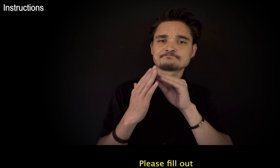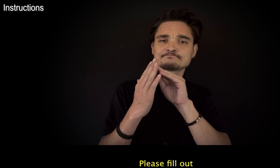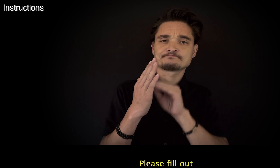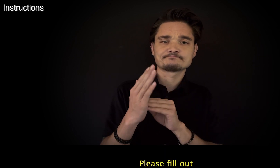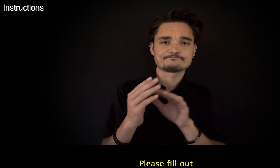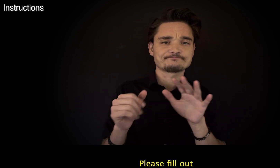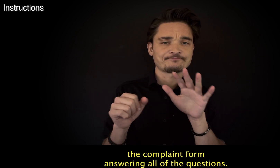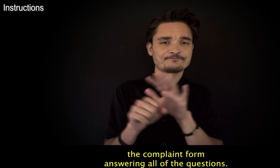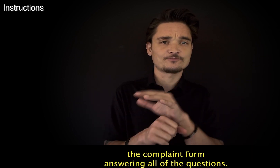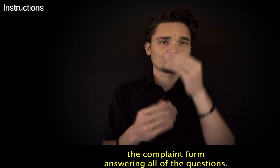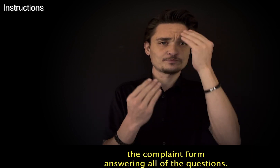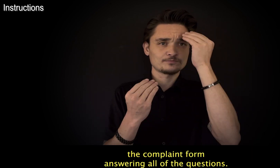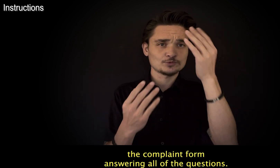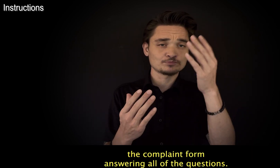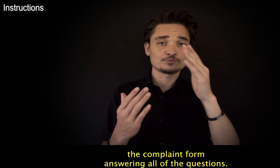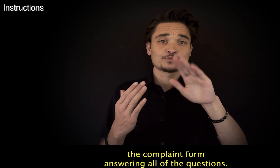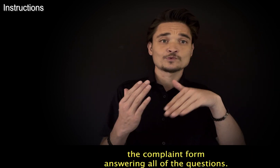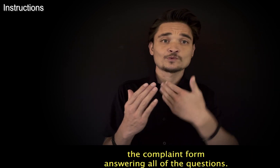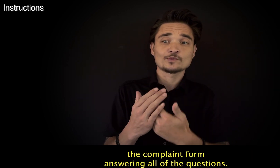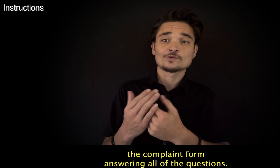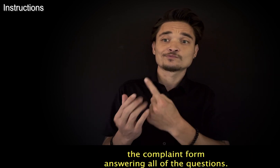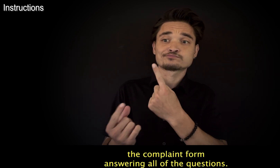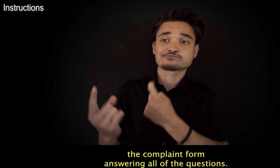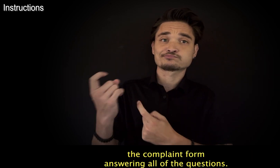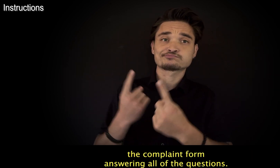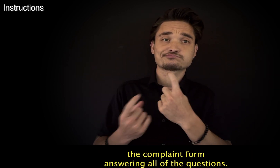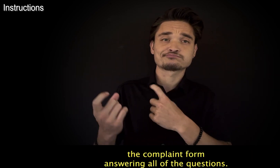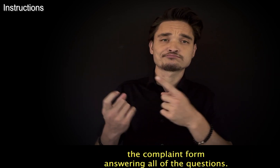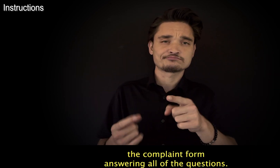Please fill out the complaint form answering all of the questions.